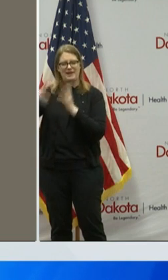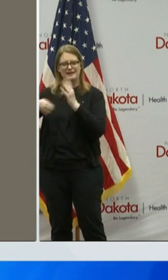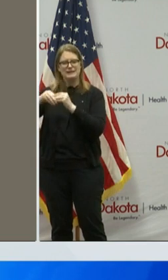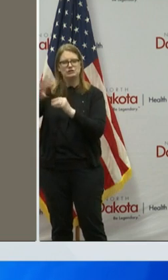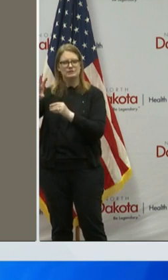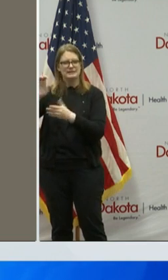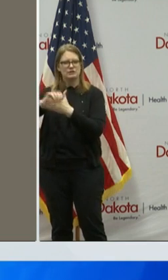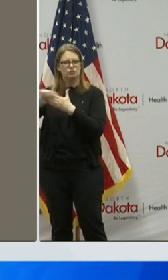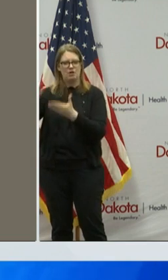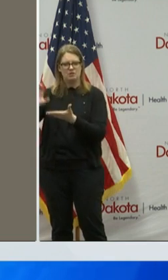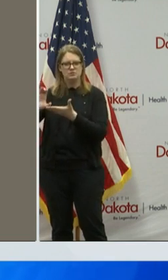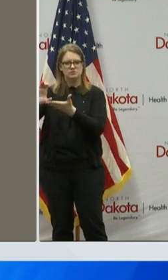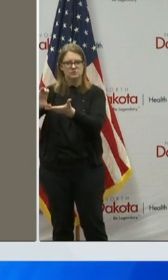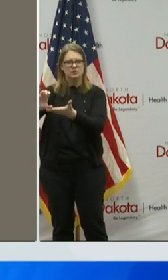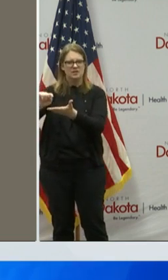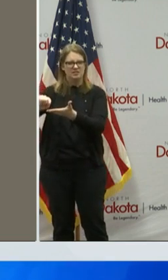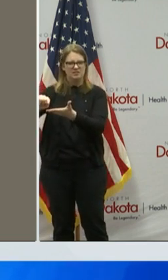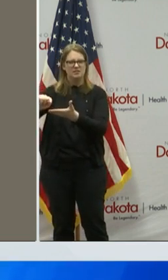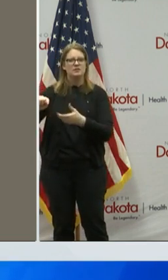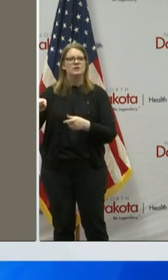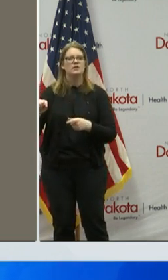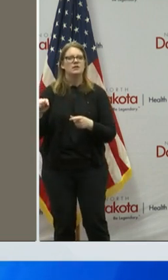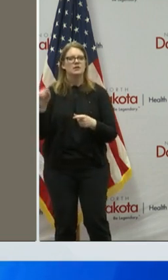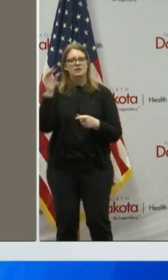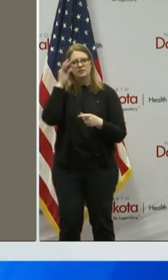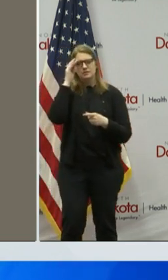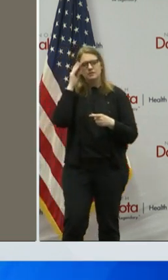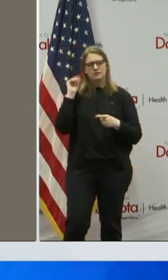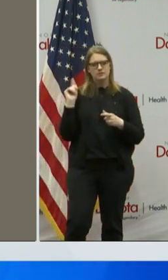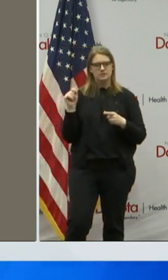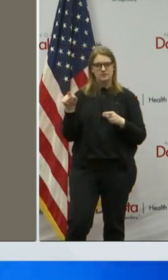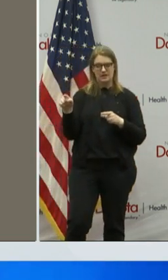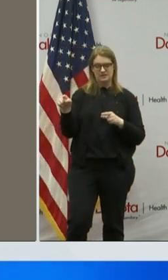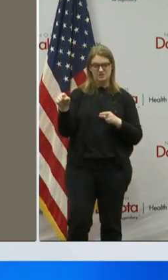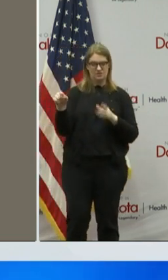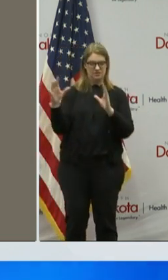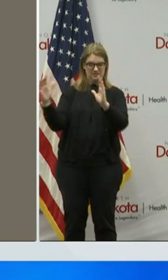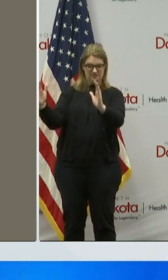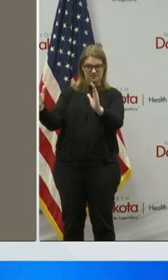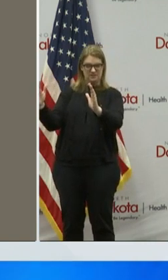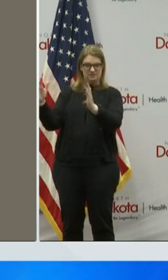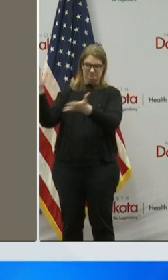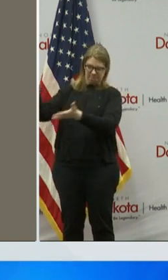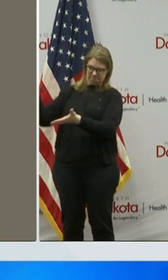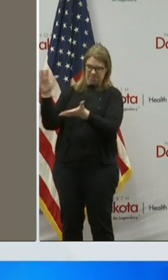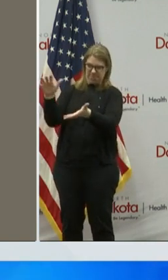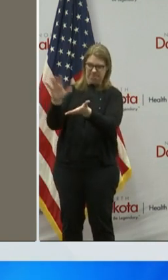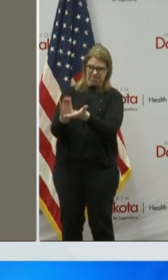COMPENSATION PROGRAM, THE ONE THAT PROVIDES AN ADDITIONAL $600 PER WEEK OF UNEMPLOYMENT TO AN INDIVIDUAL.